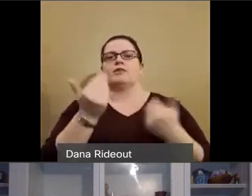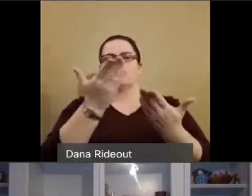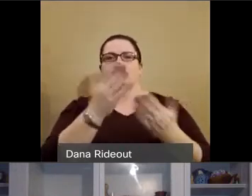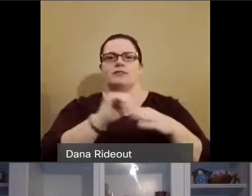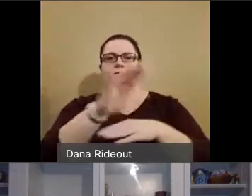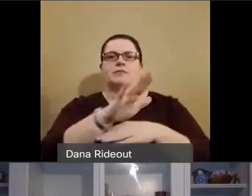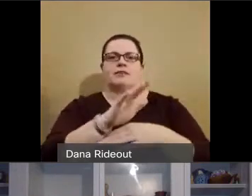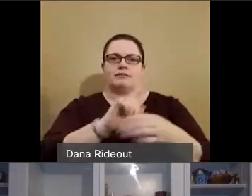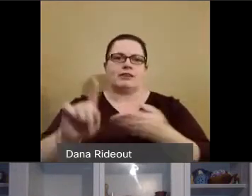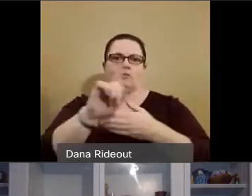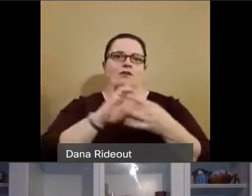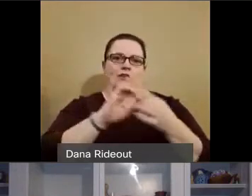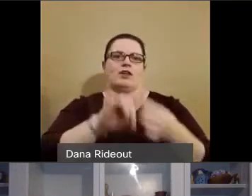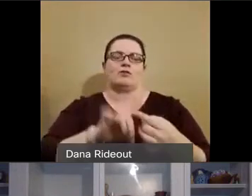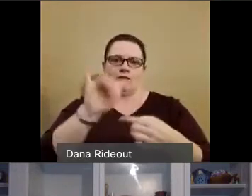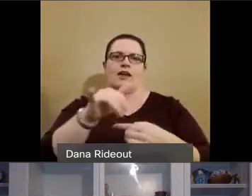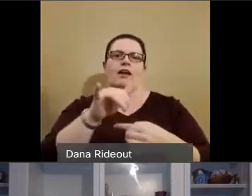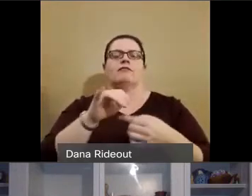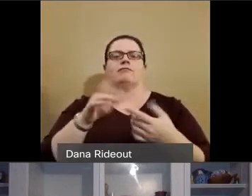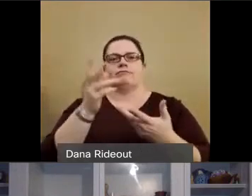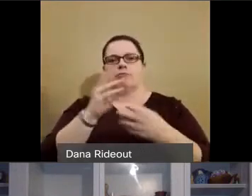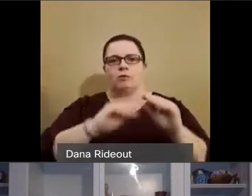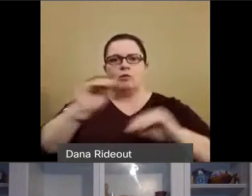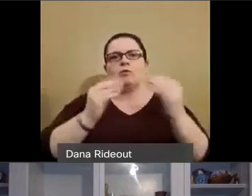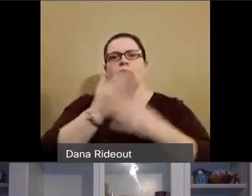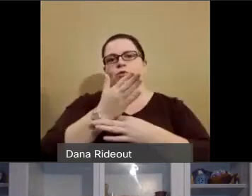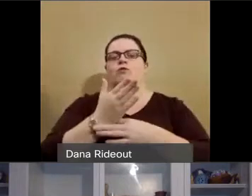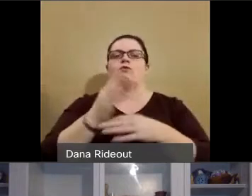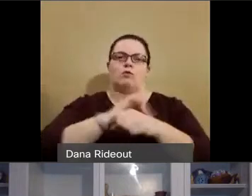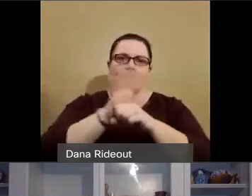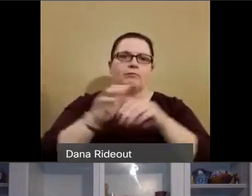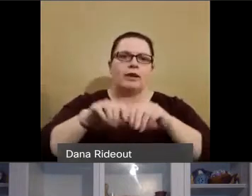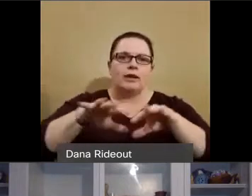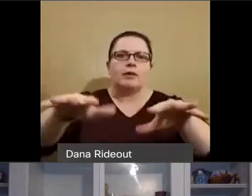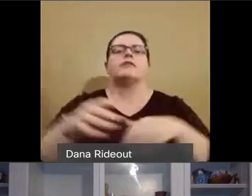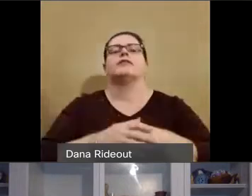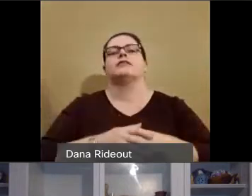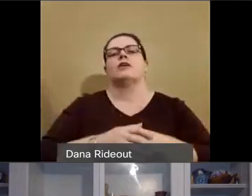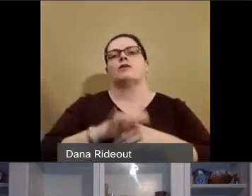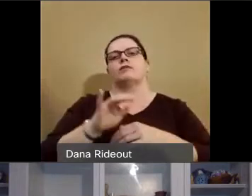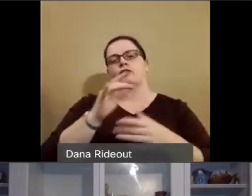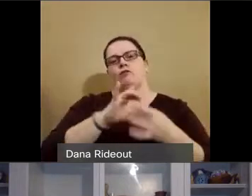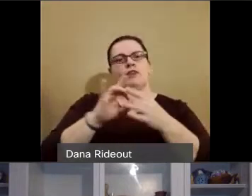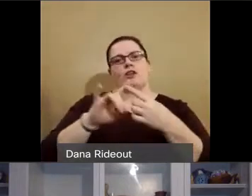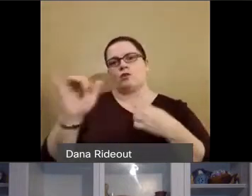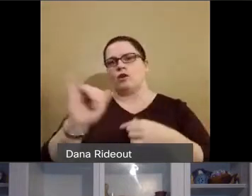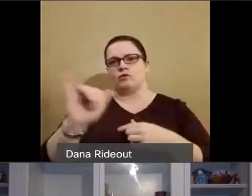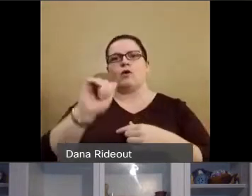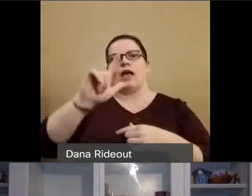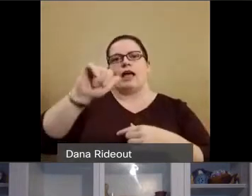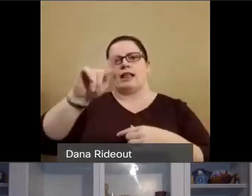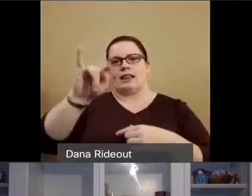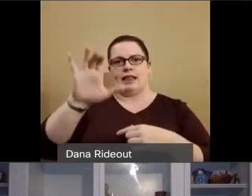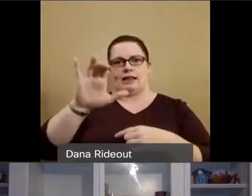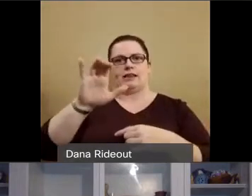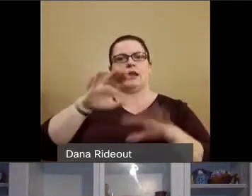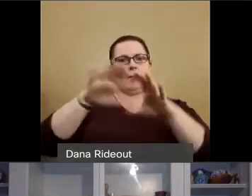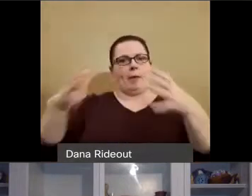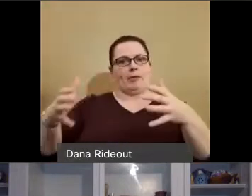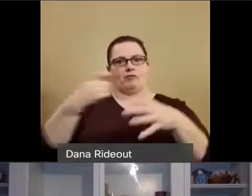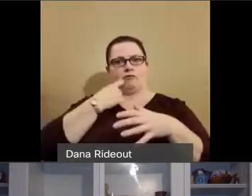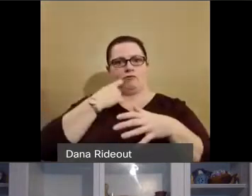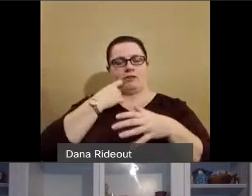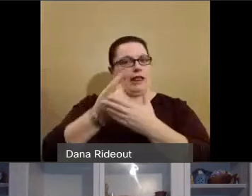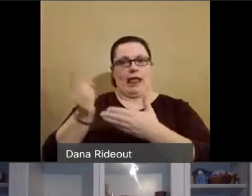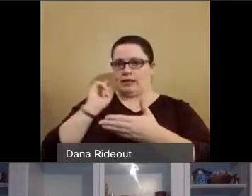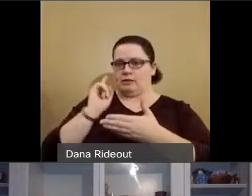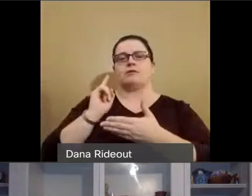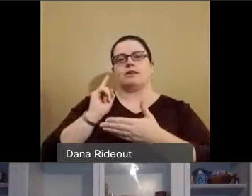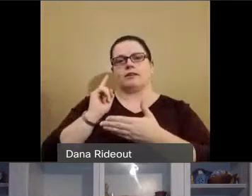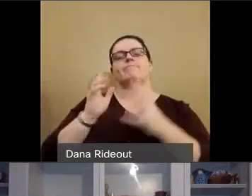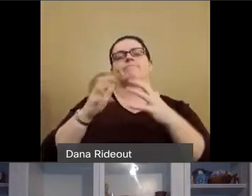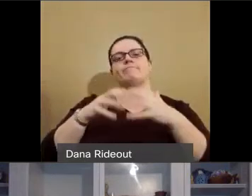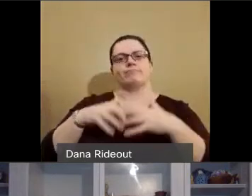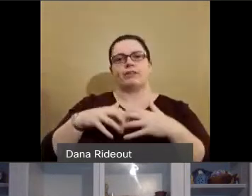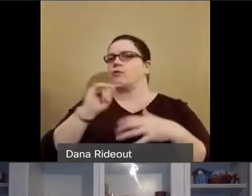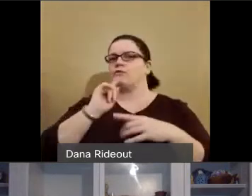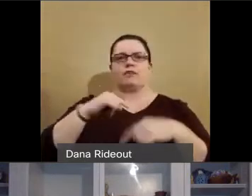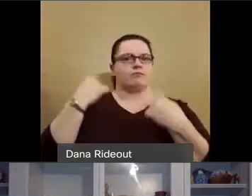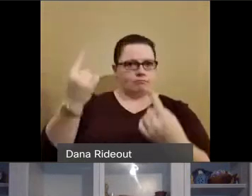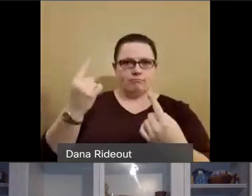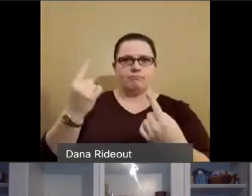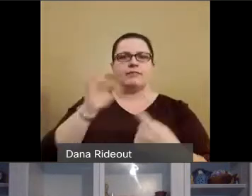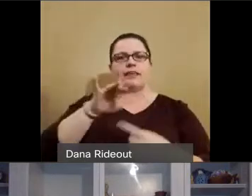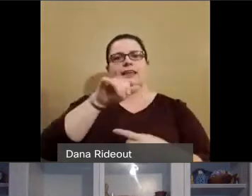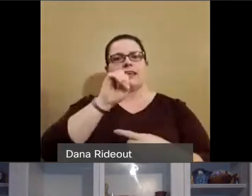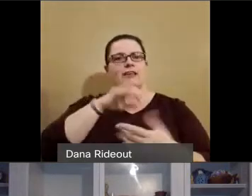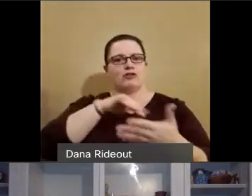The different narratives in the United States and different parts of Canada, and, you know, the reaction to Atlantic bubble, which is now kind of had been seen until as late as last week as this great case study of example, of sort of a midway solution. Right?